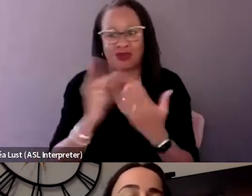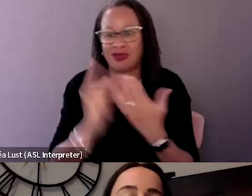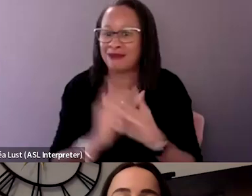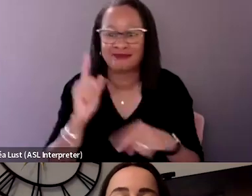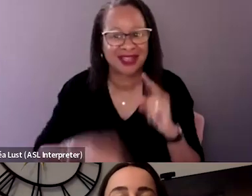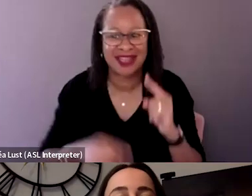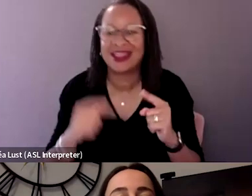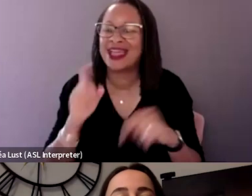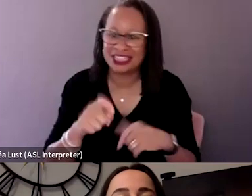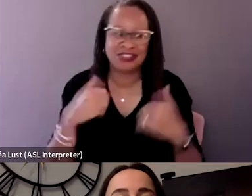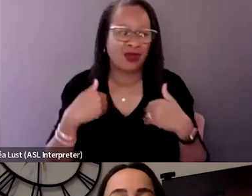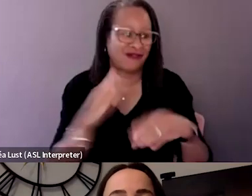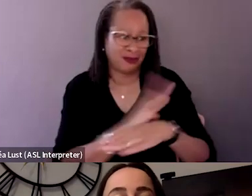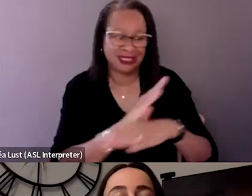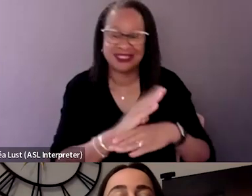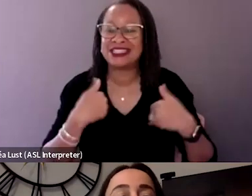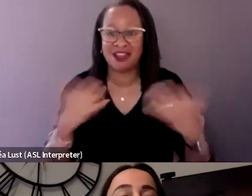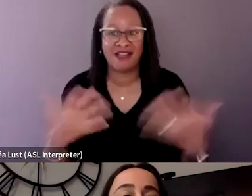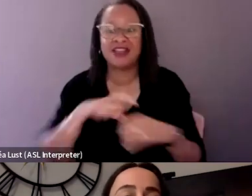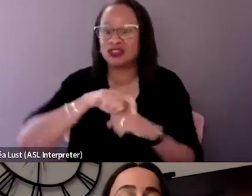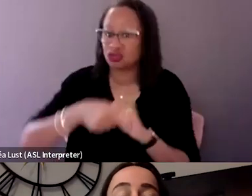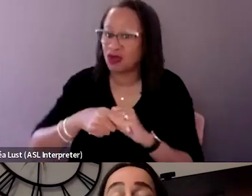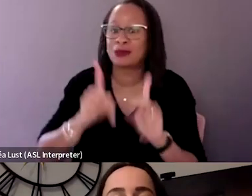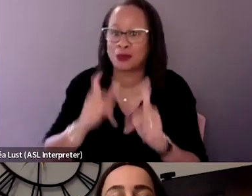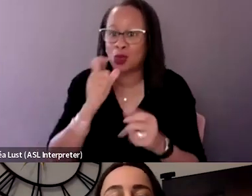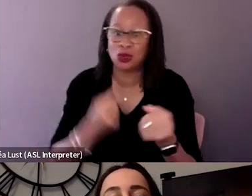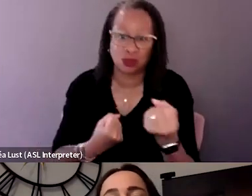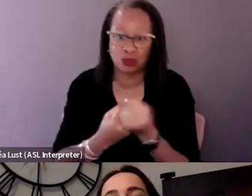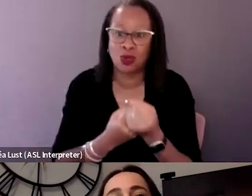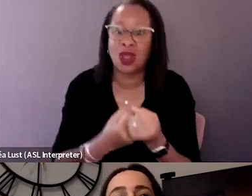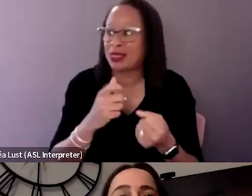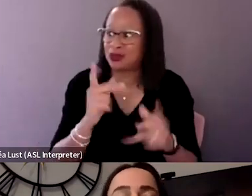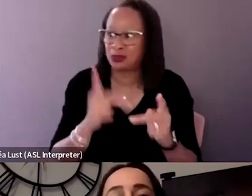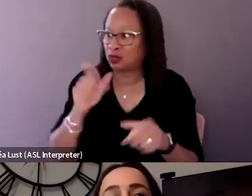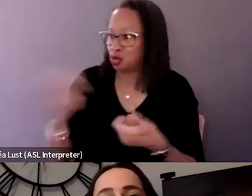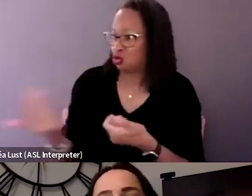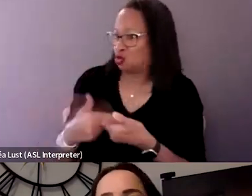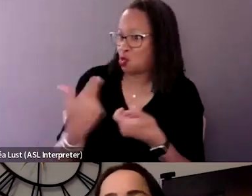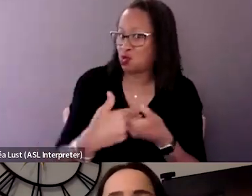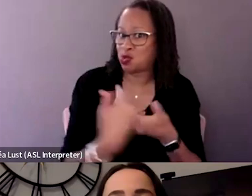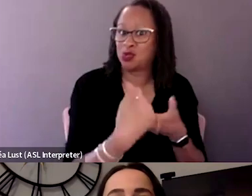This is an industry and there's people that should come on board. And every time I see a filmmaker,